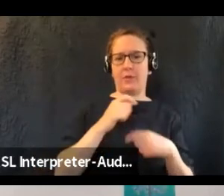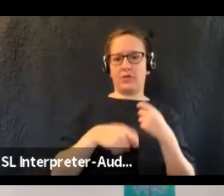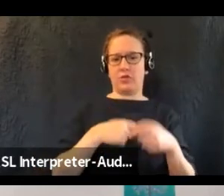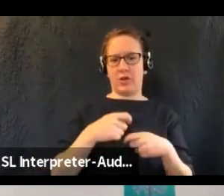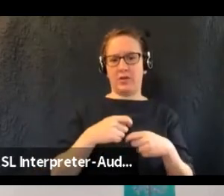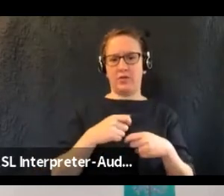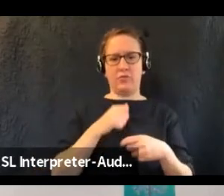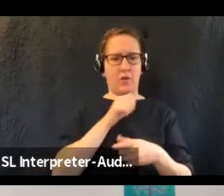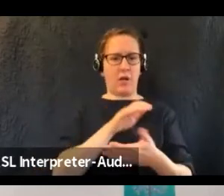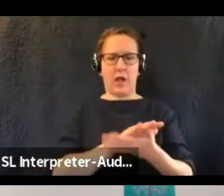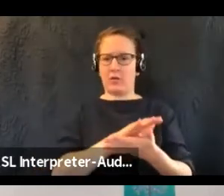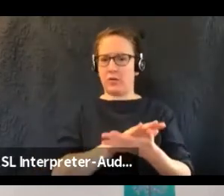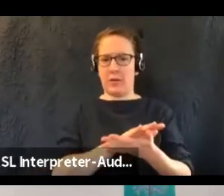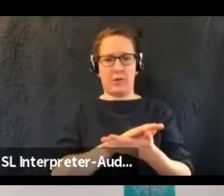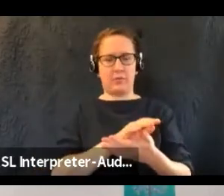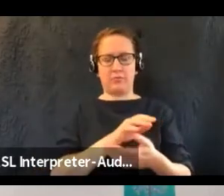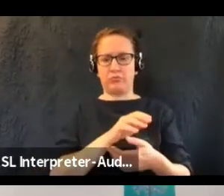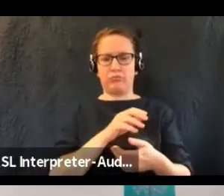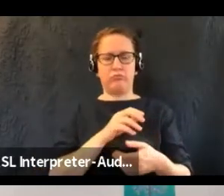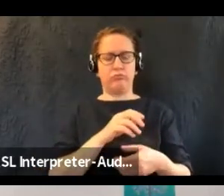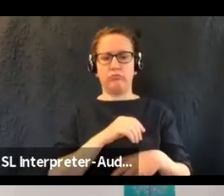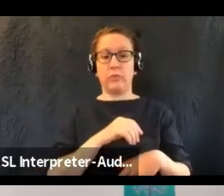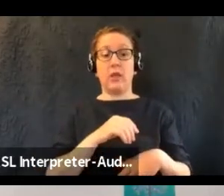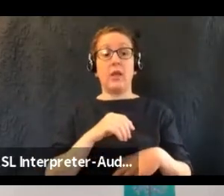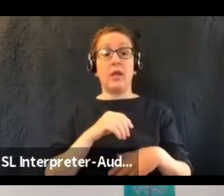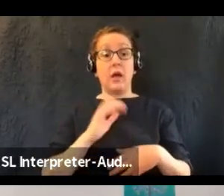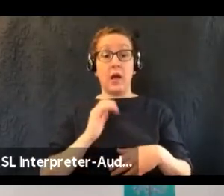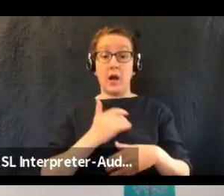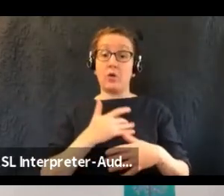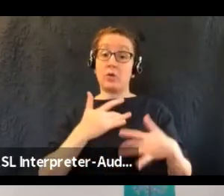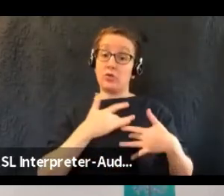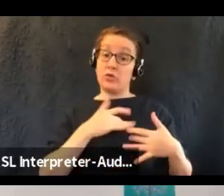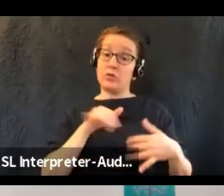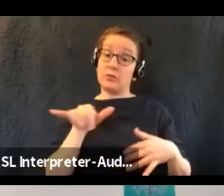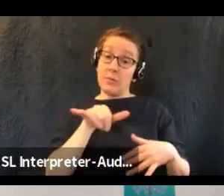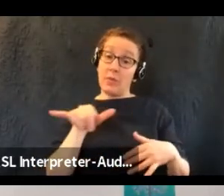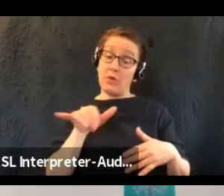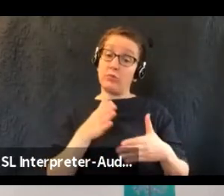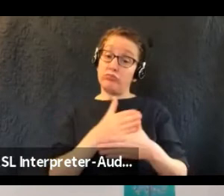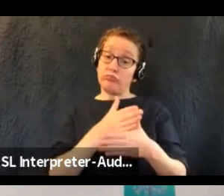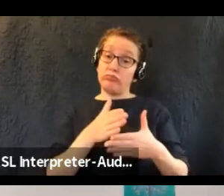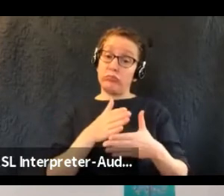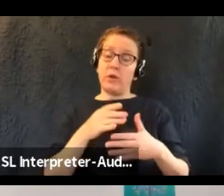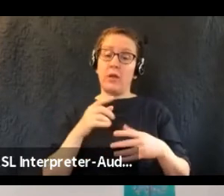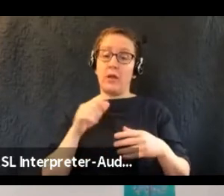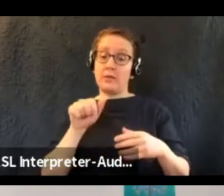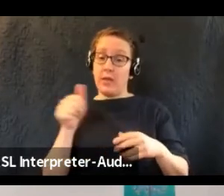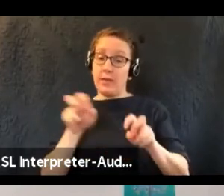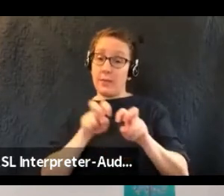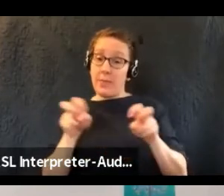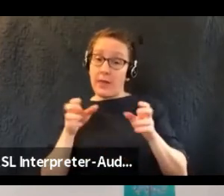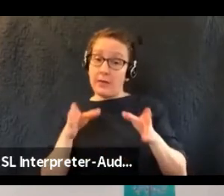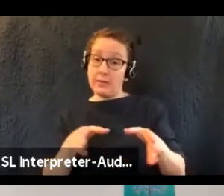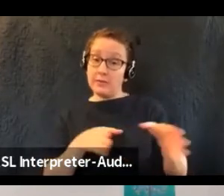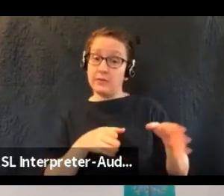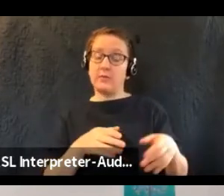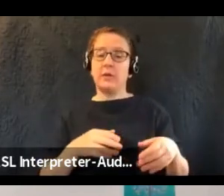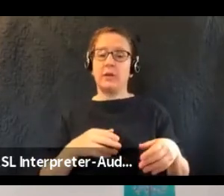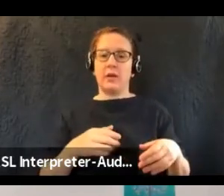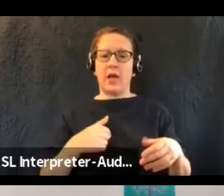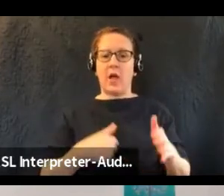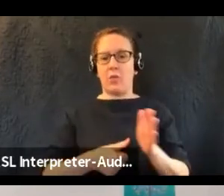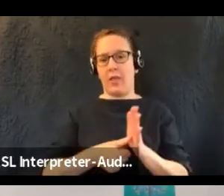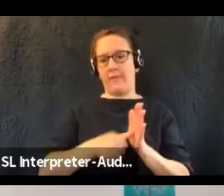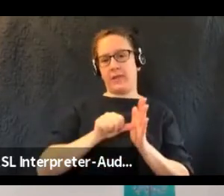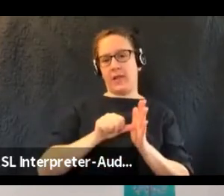Although some of our concerns are similar as the other panelists, I will emphasize accommodations